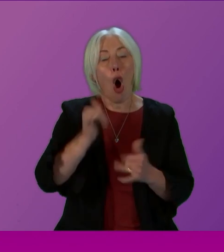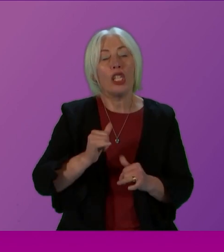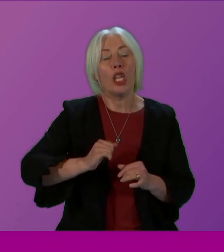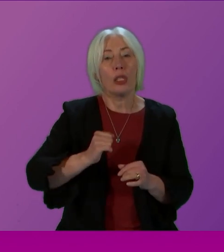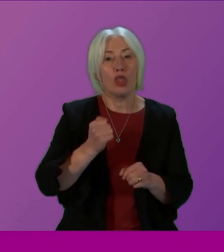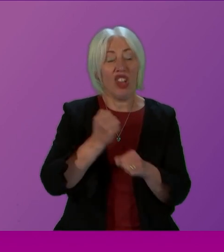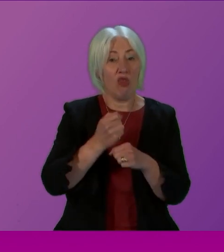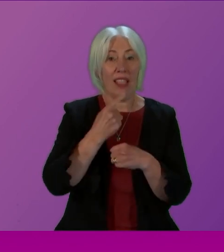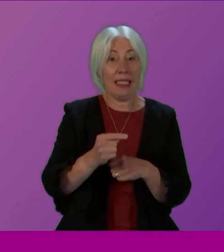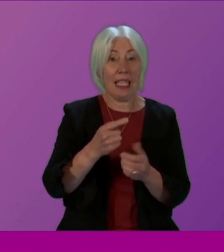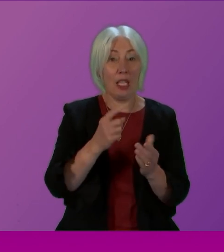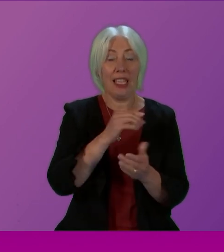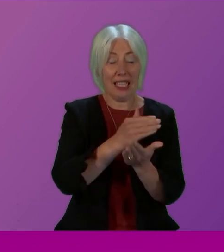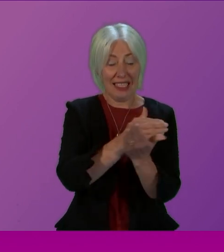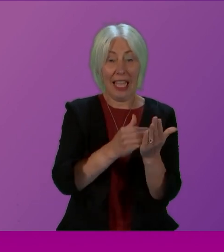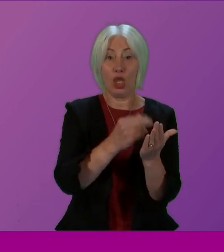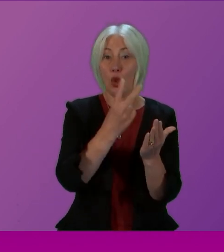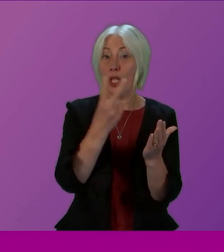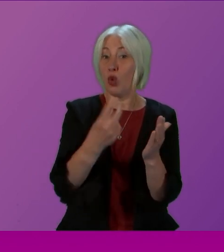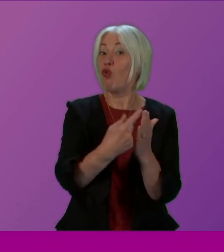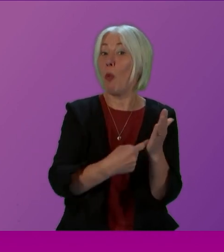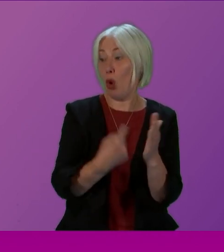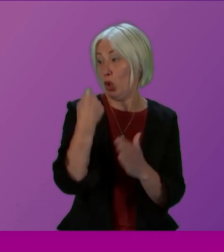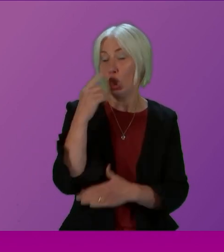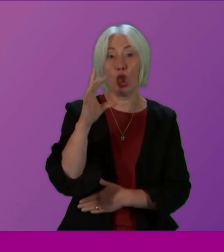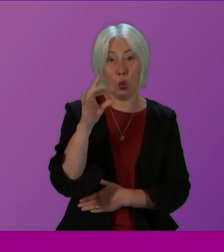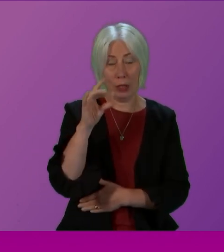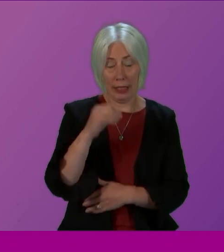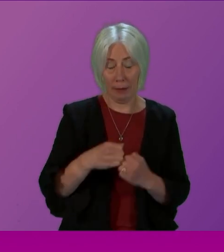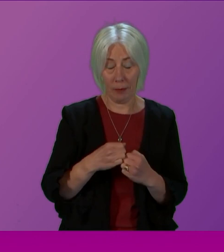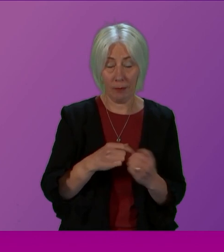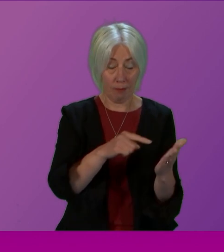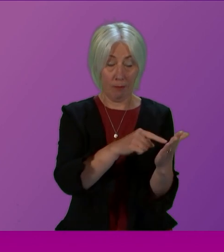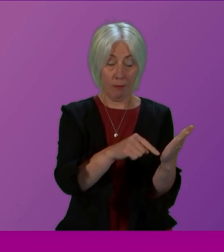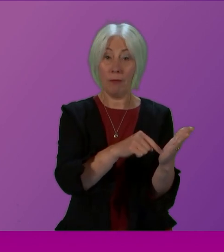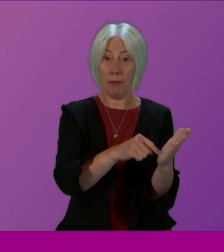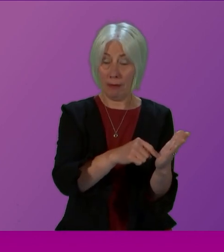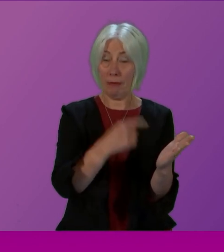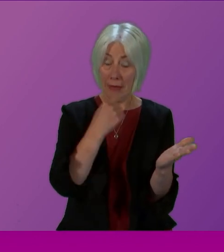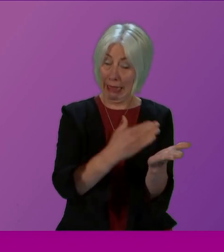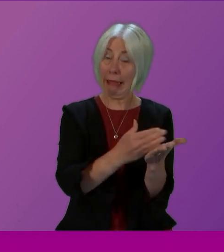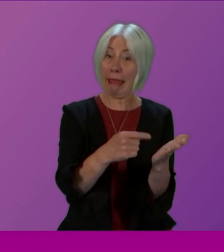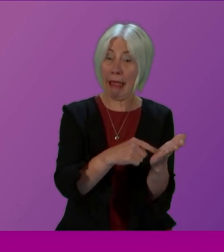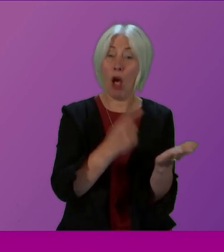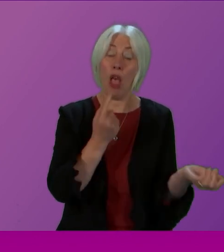on Tuesday. In that report, the Auditor General makes it clear that the governance involved in the